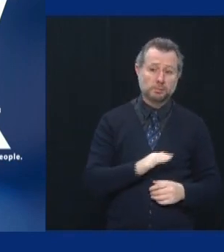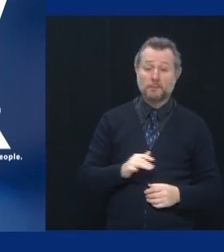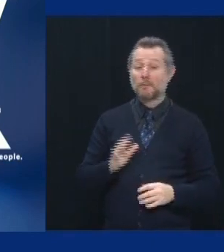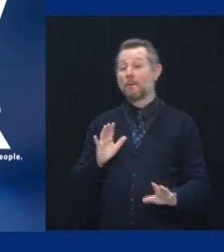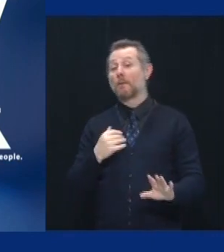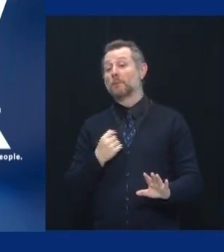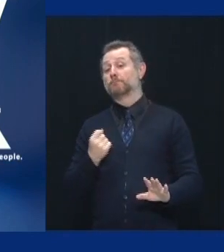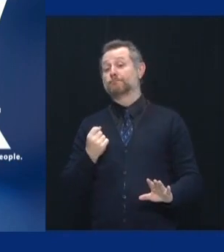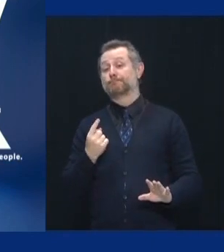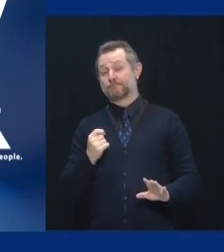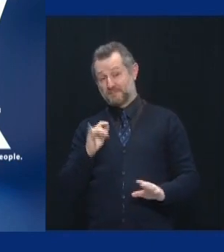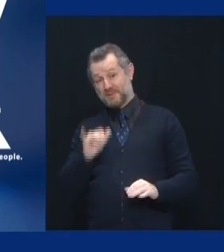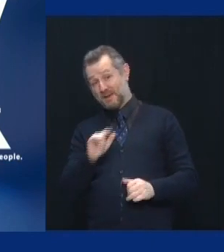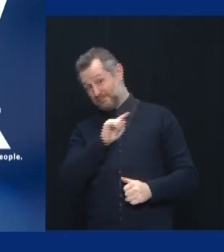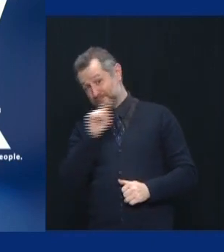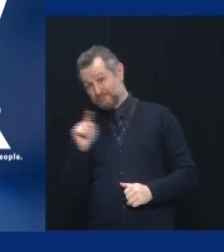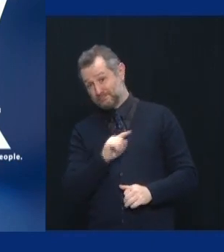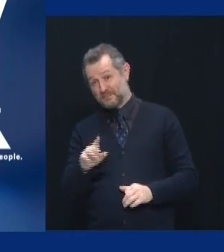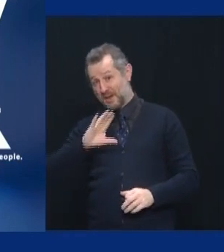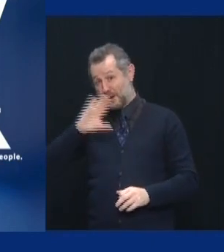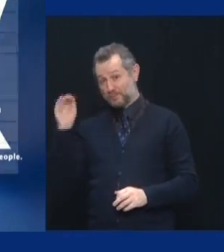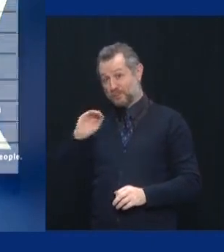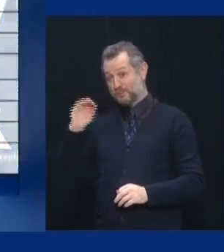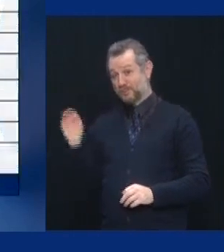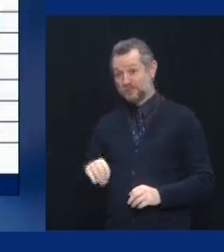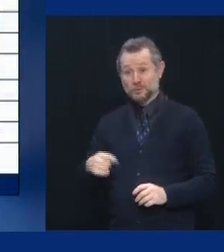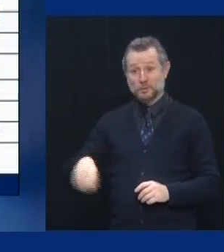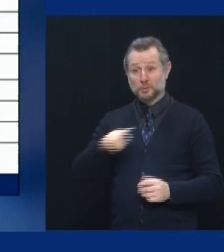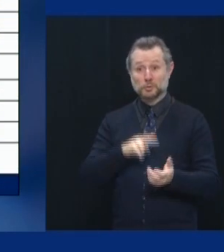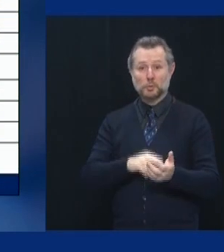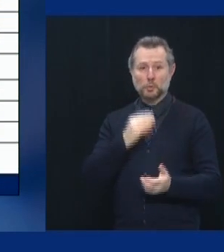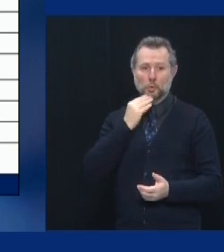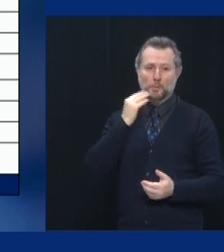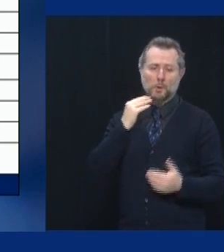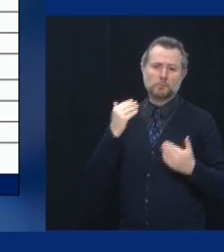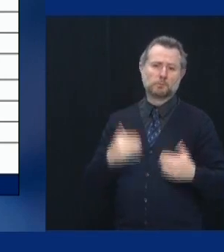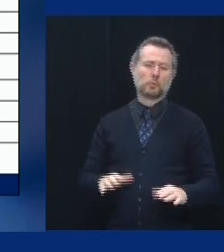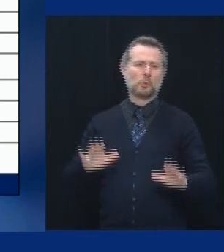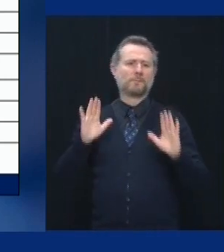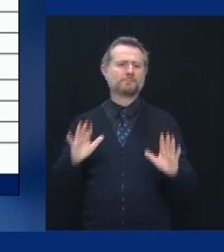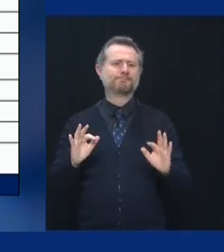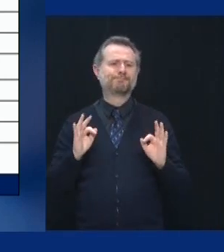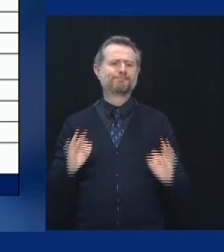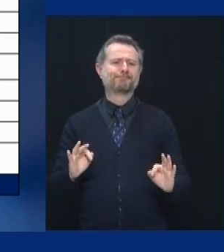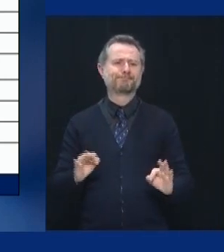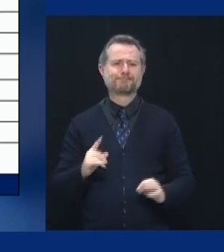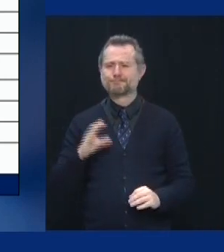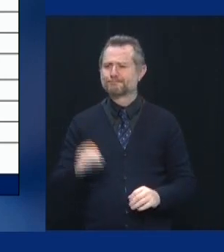xGp A FEDERALLY DESIGNED PROGRAM. AND FEDERAL GOVERNMENT CONTRACTED WITH THESE PHARMACIES